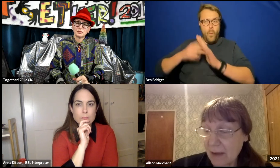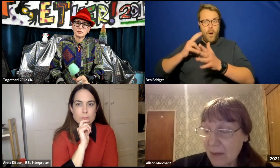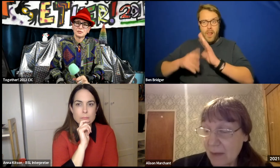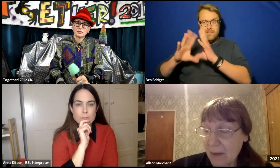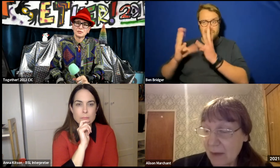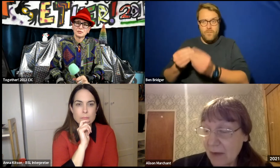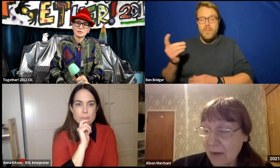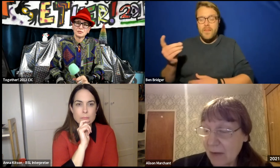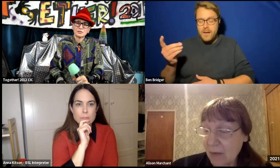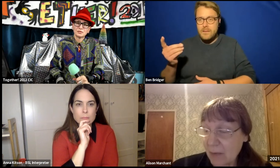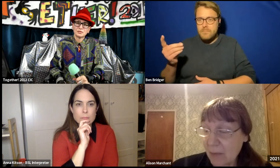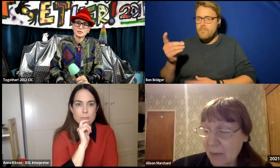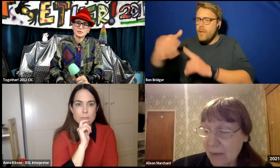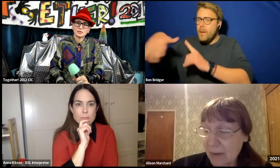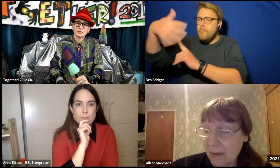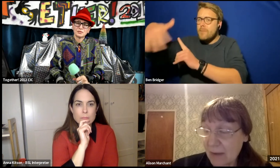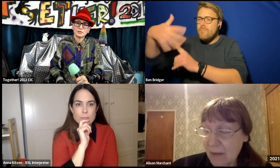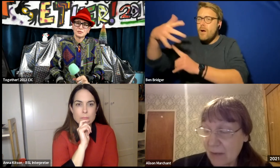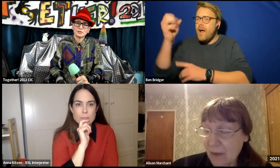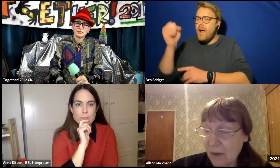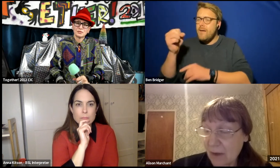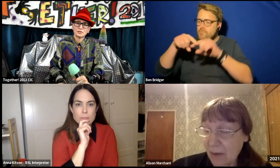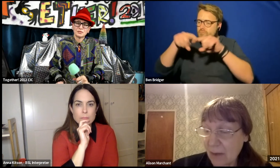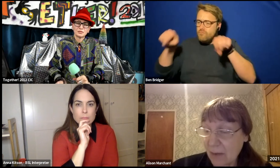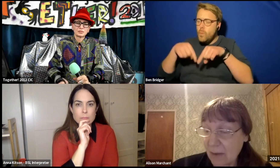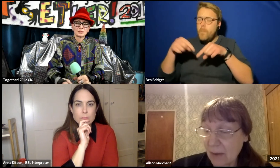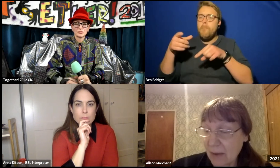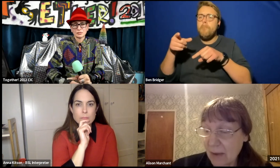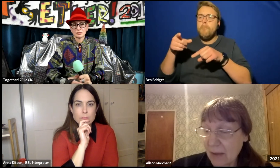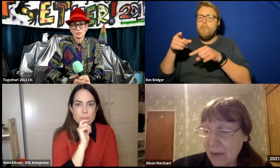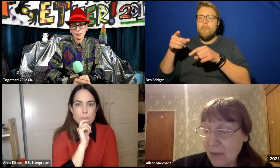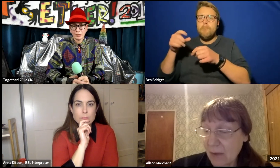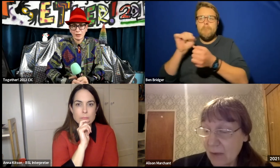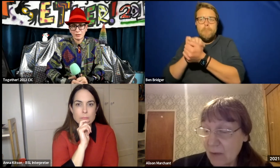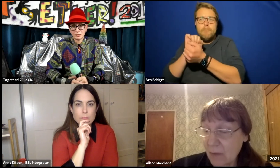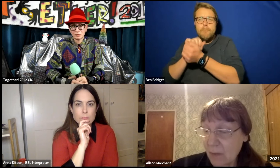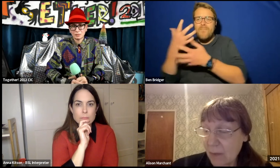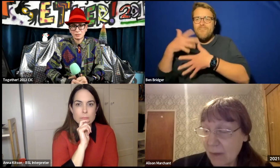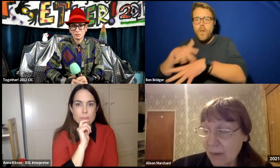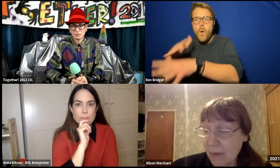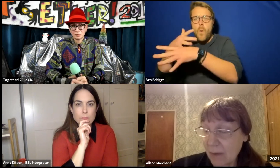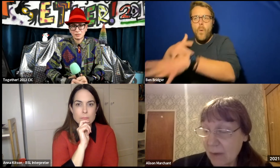In the background the room contains a flow In the rose-patterned wallpaper